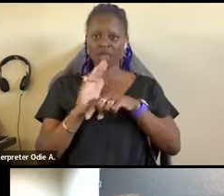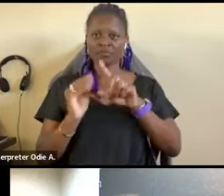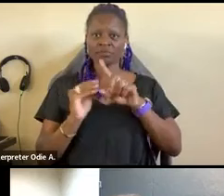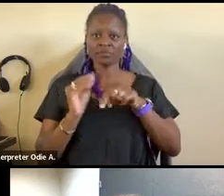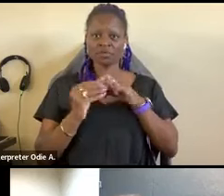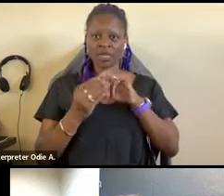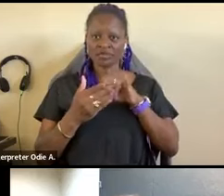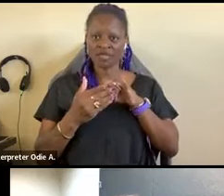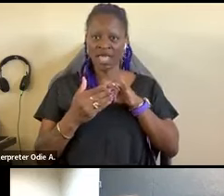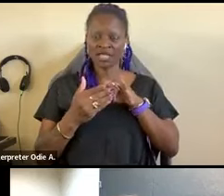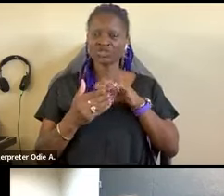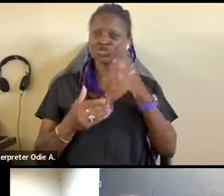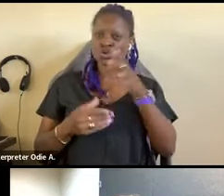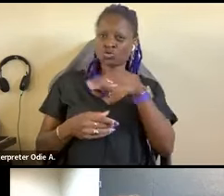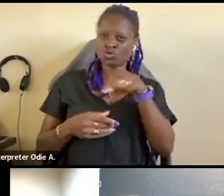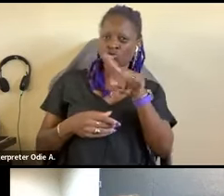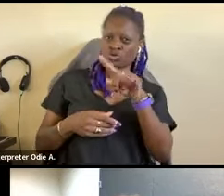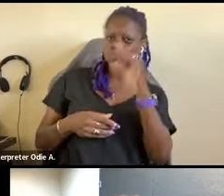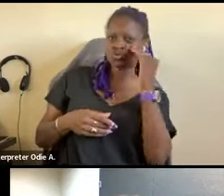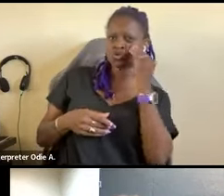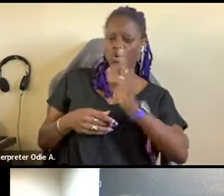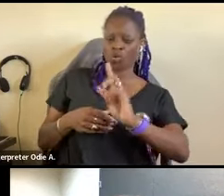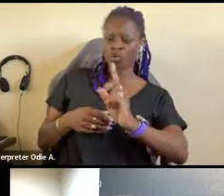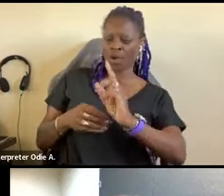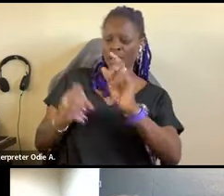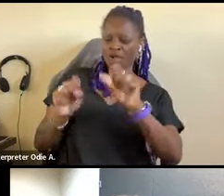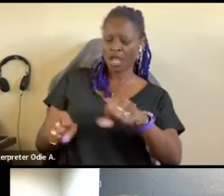can get evacuaciones for your youngest family members.